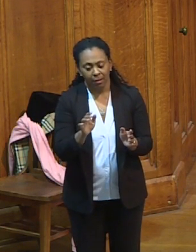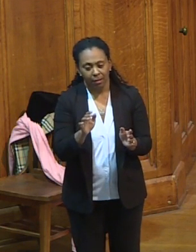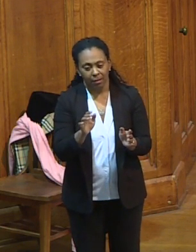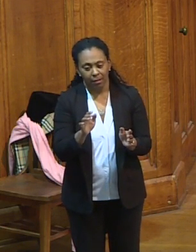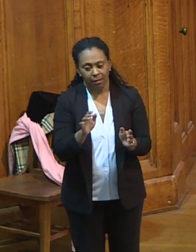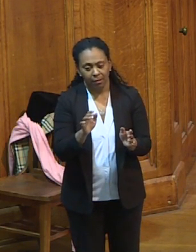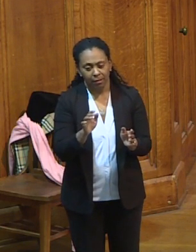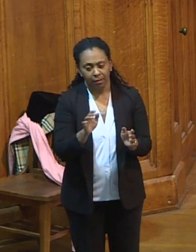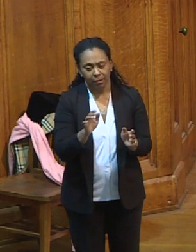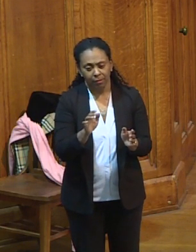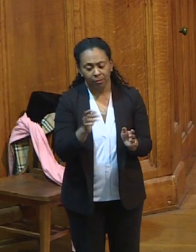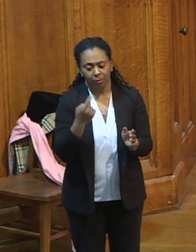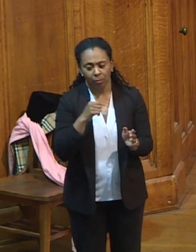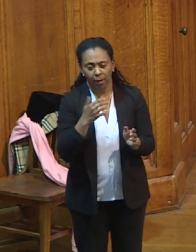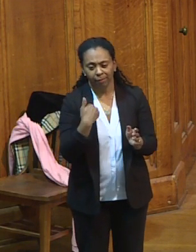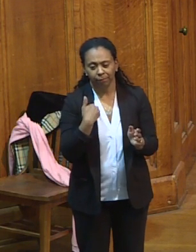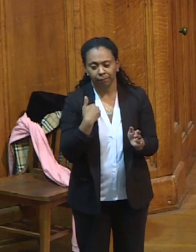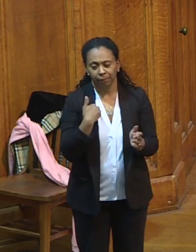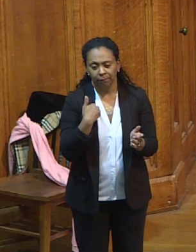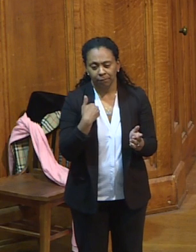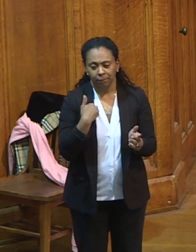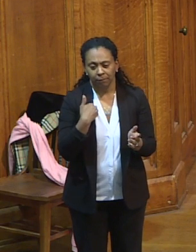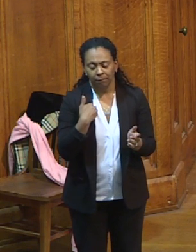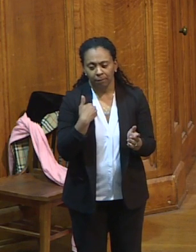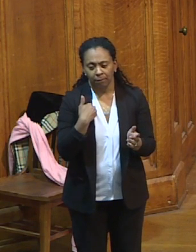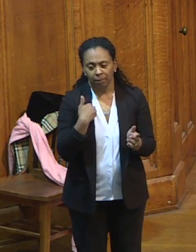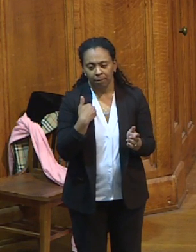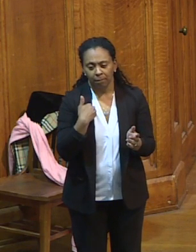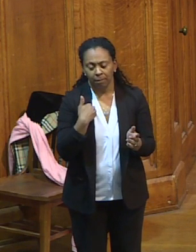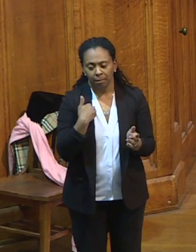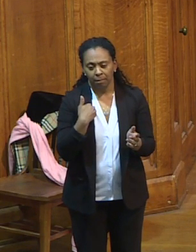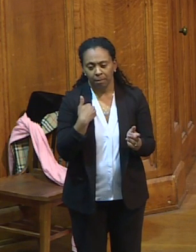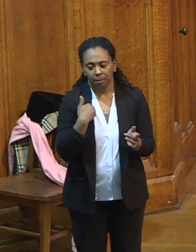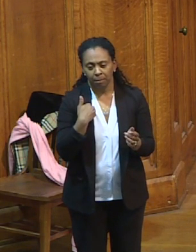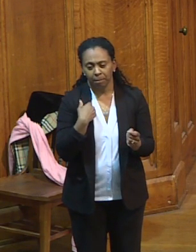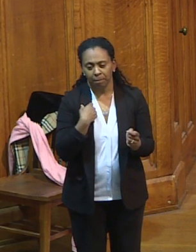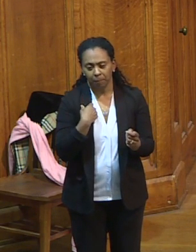We have in the biological versus the cultural ideas